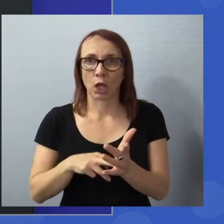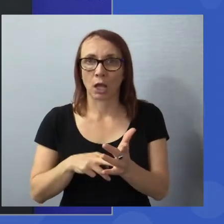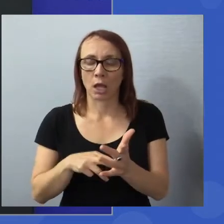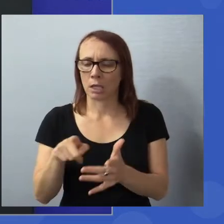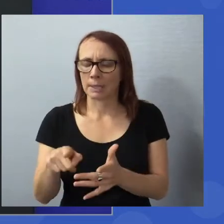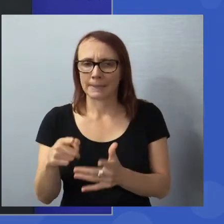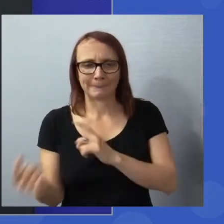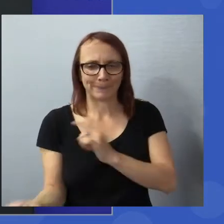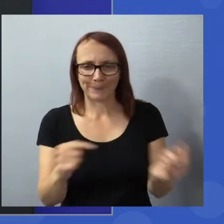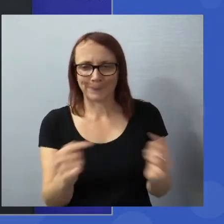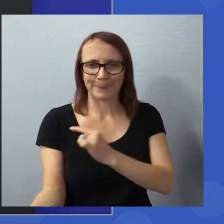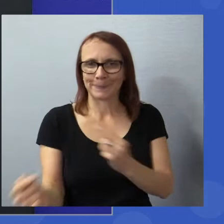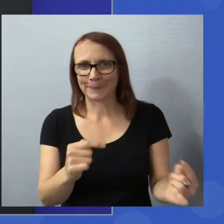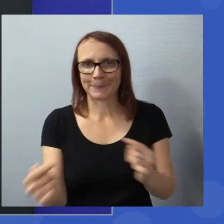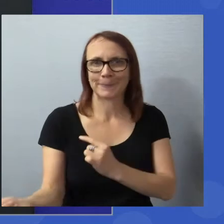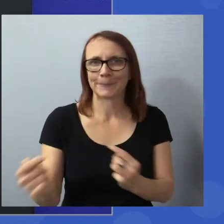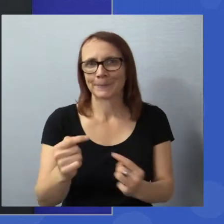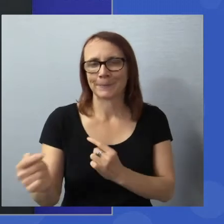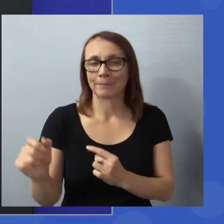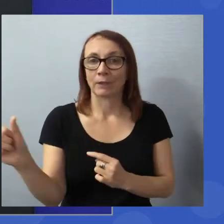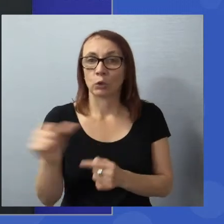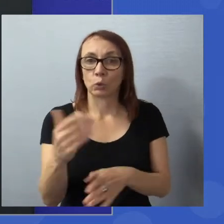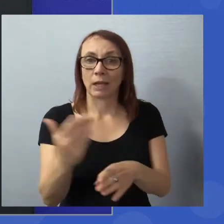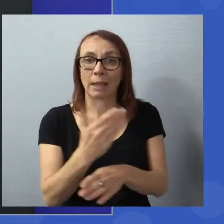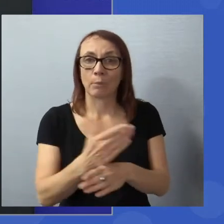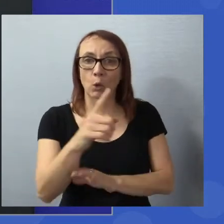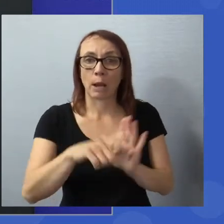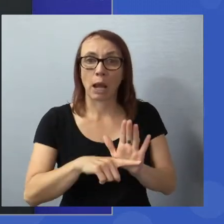with n psmith of whether we should devolve employment pearls or whether